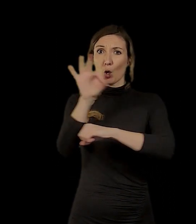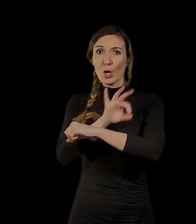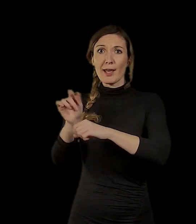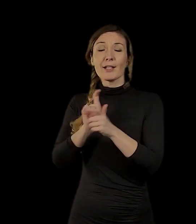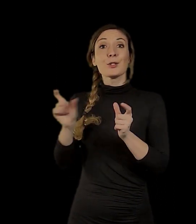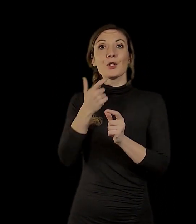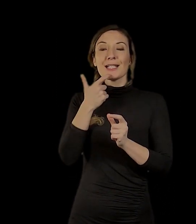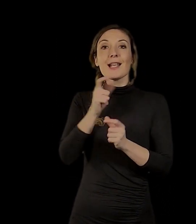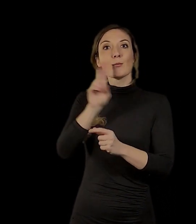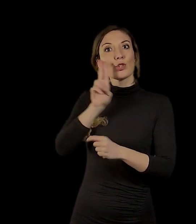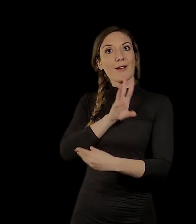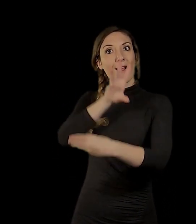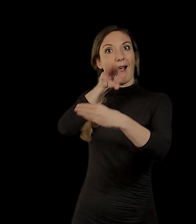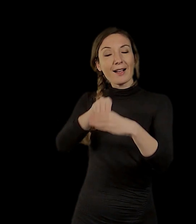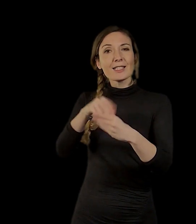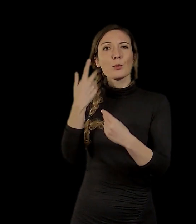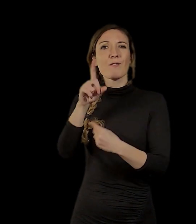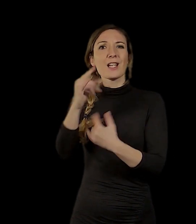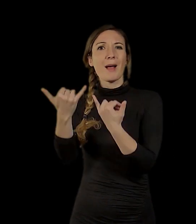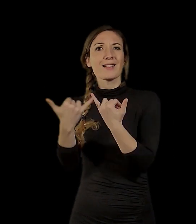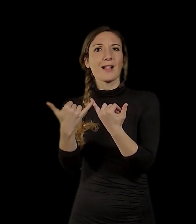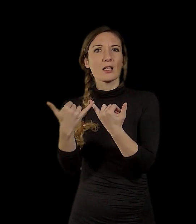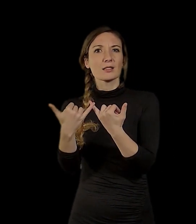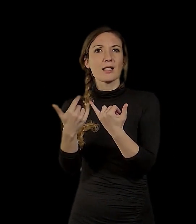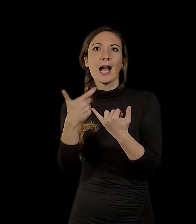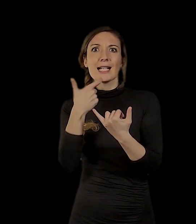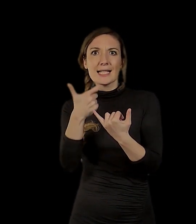Manifesto, one and the other at